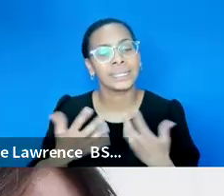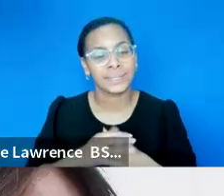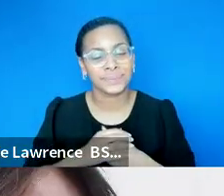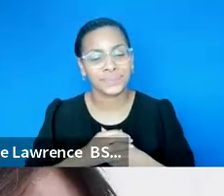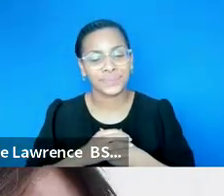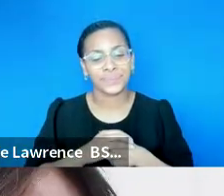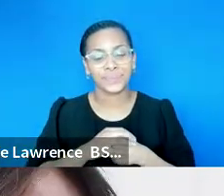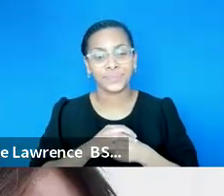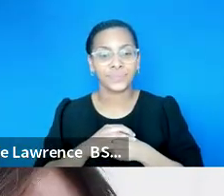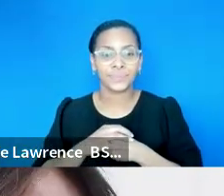Next slide, Amelia.